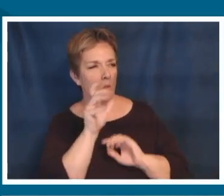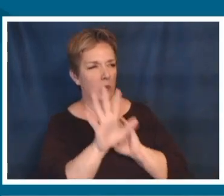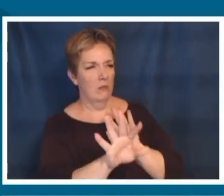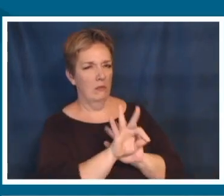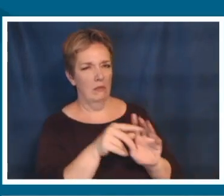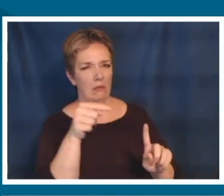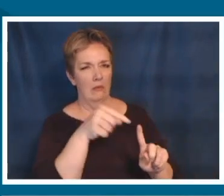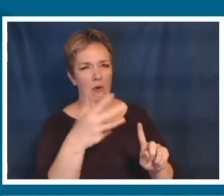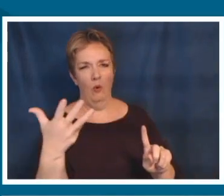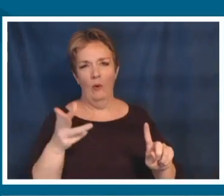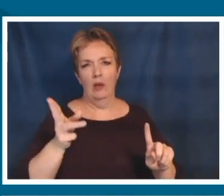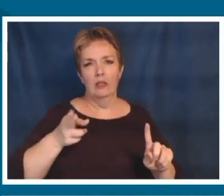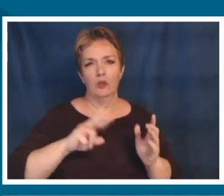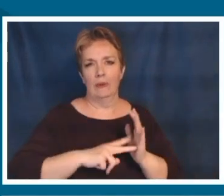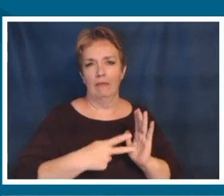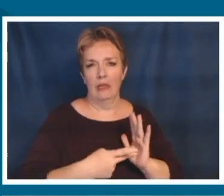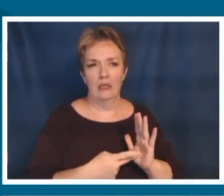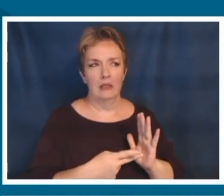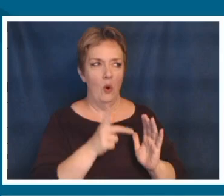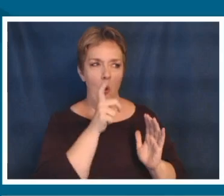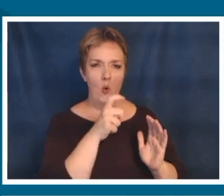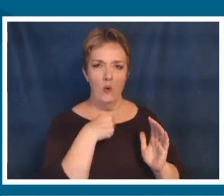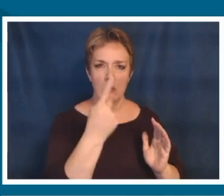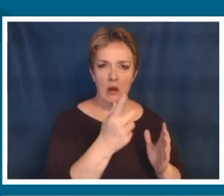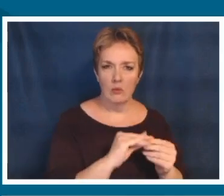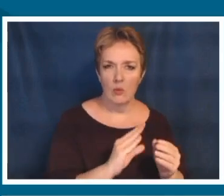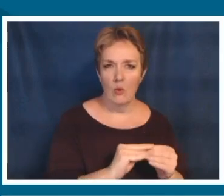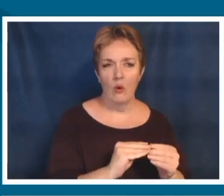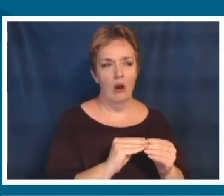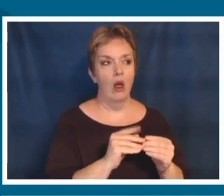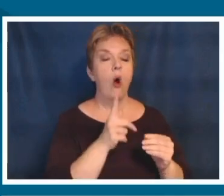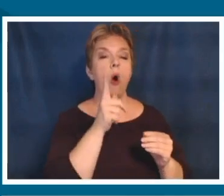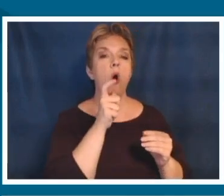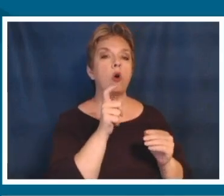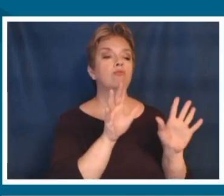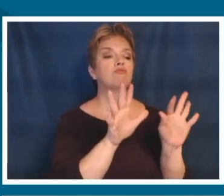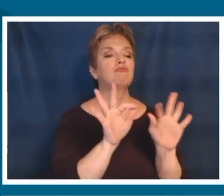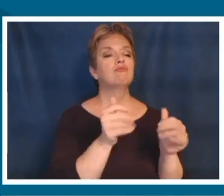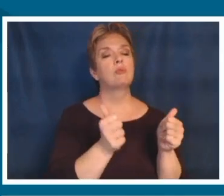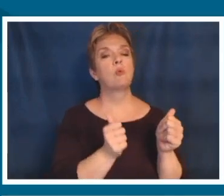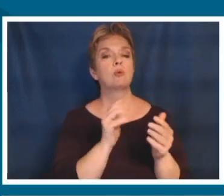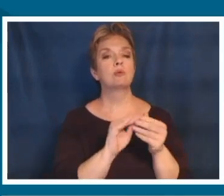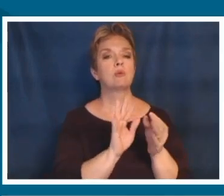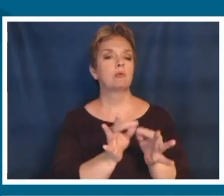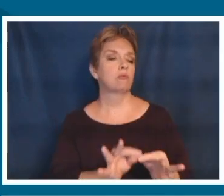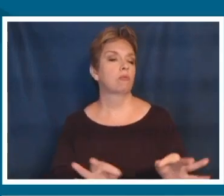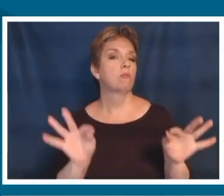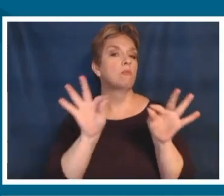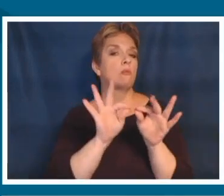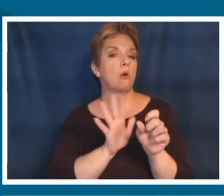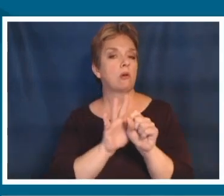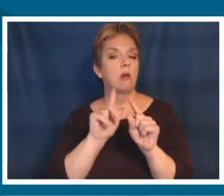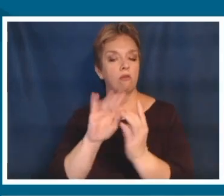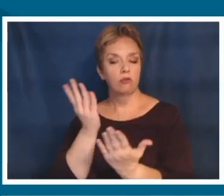or who tells um you know what stories are are important enough to put in a